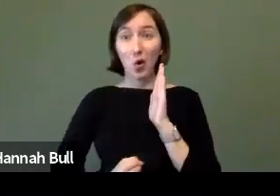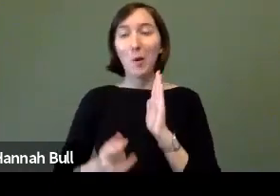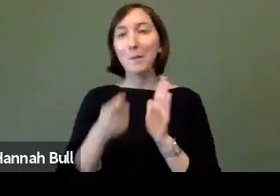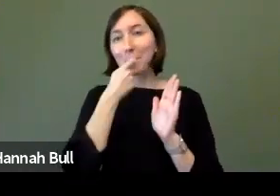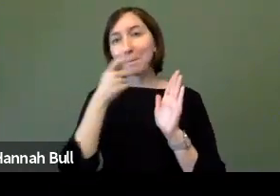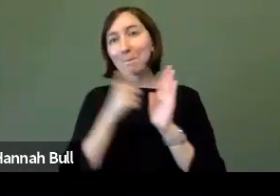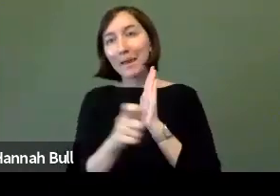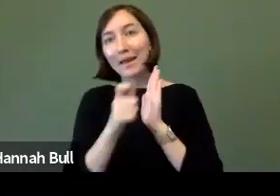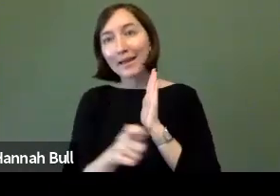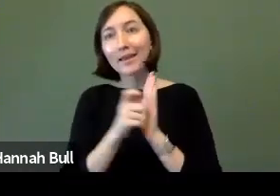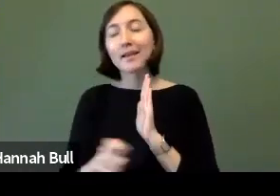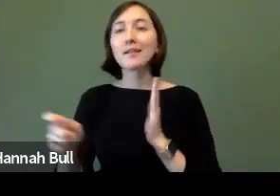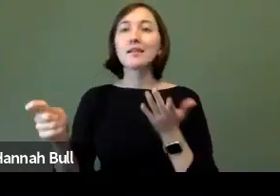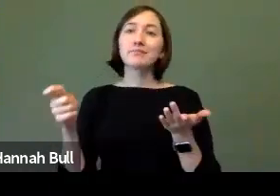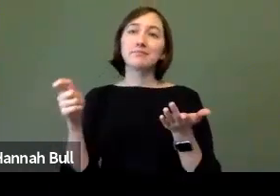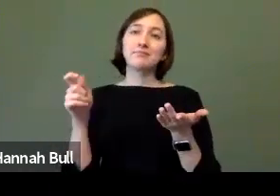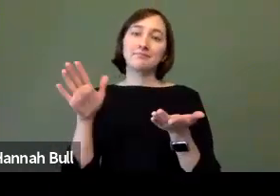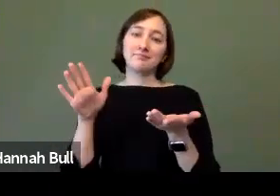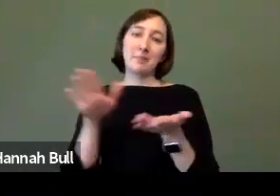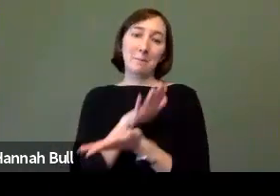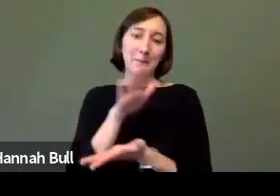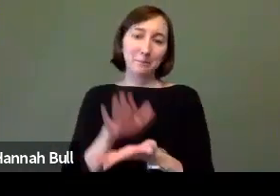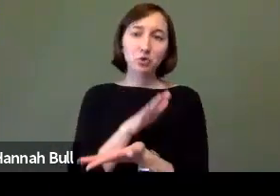and ink and charcoal and all that.